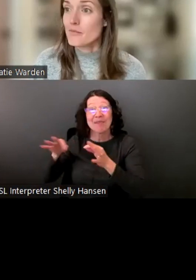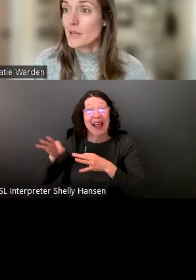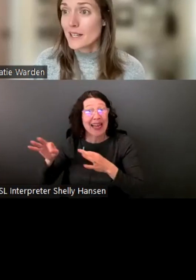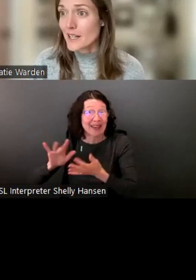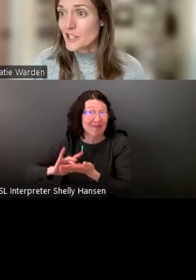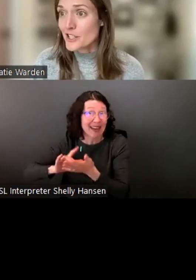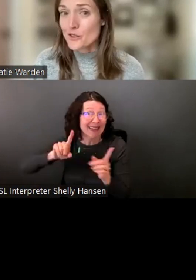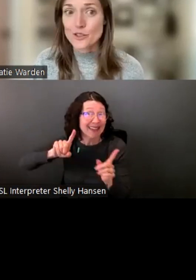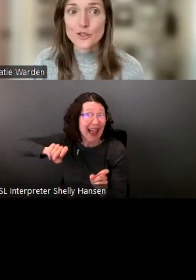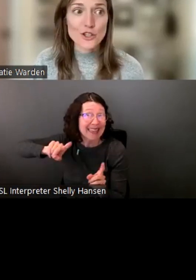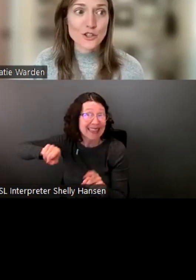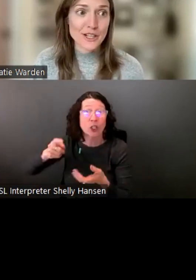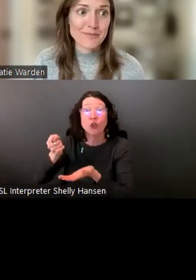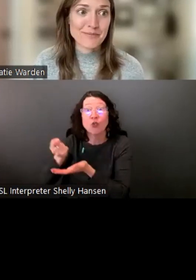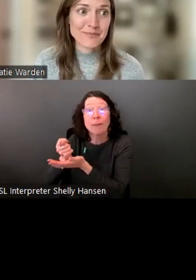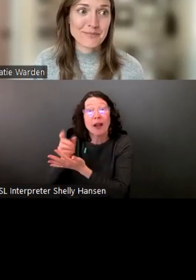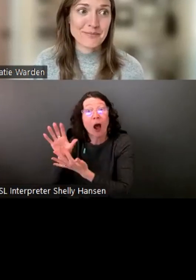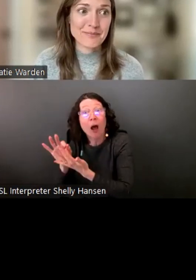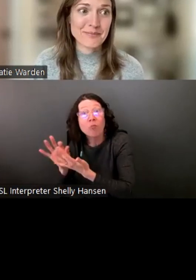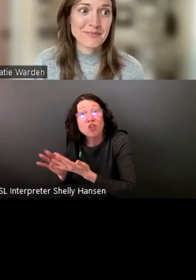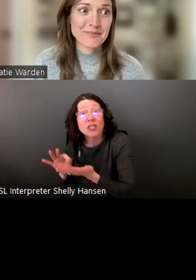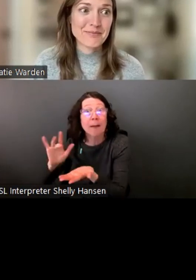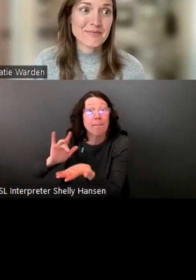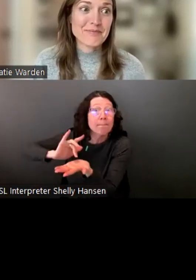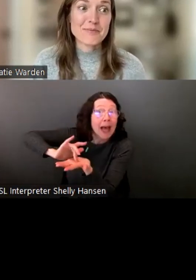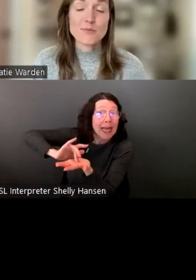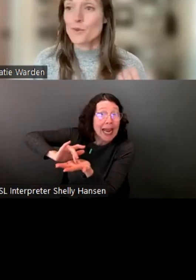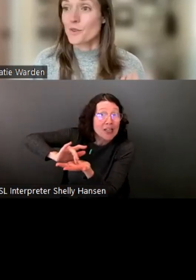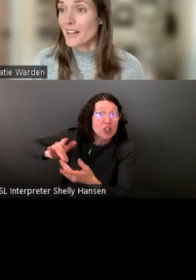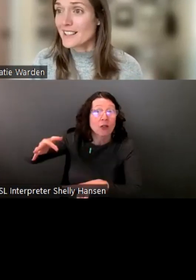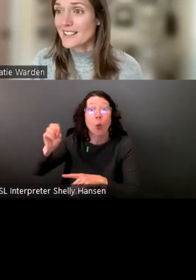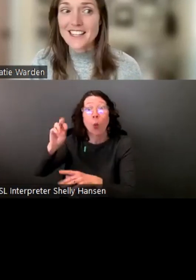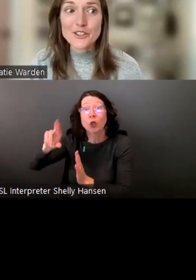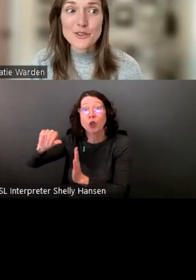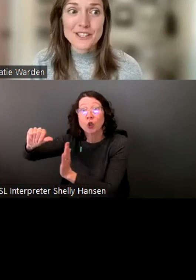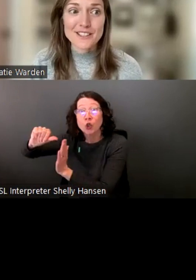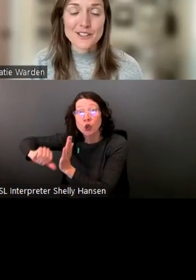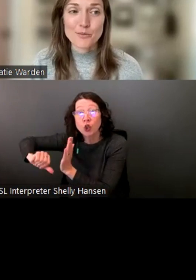medications or surgery, providing a diagnosis,